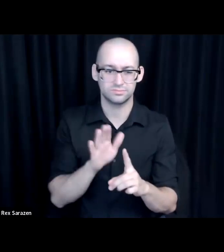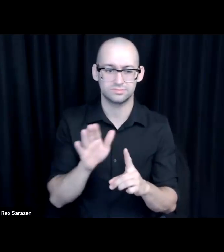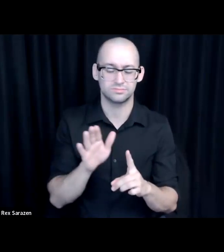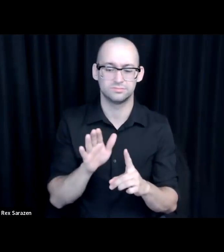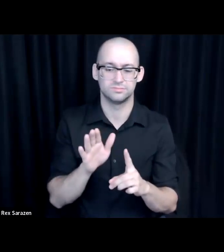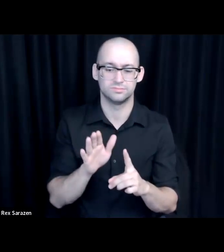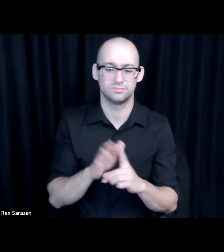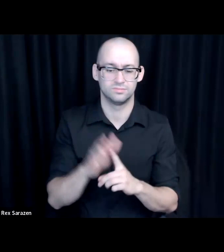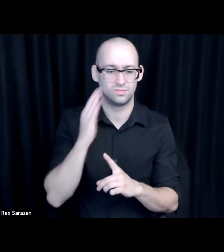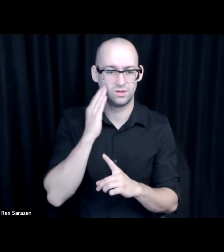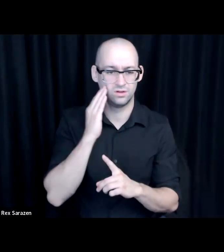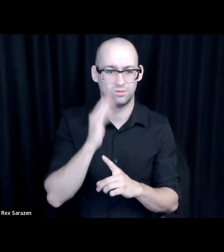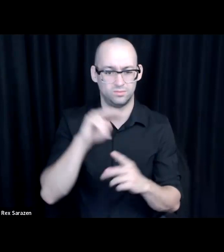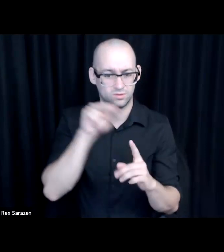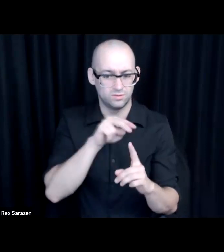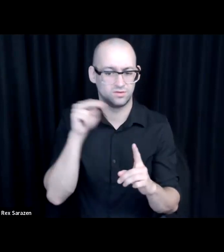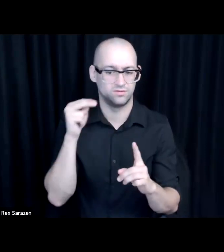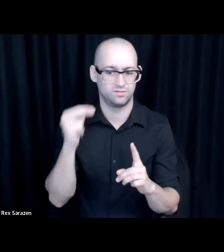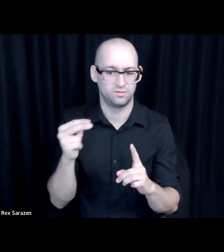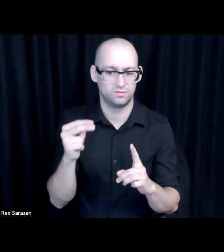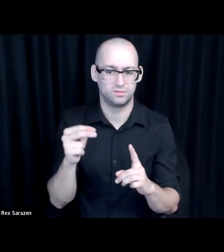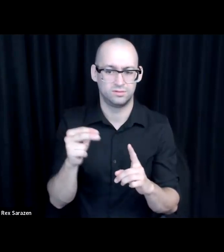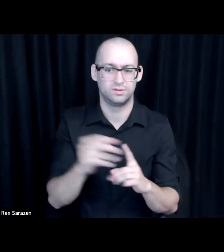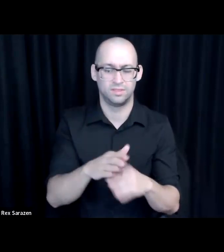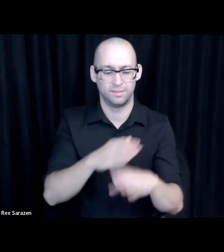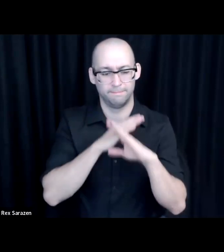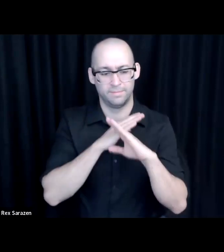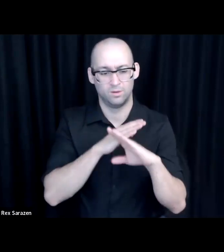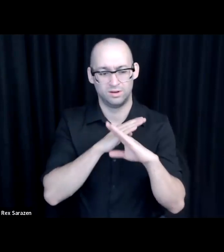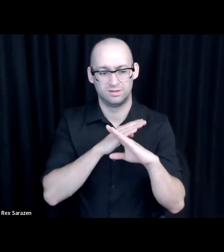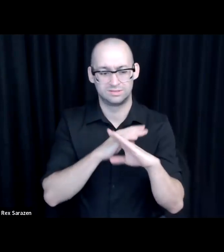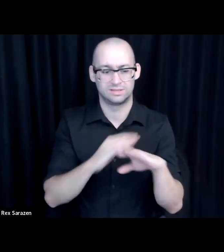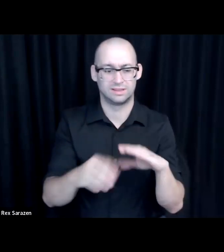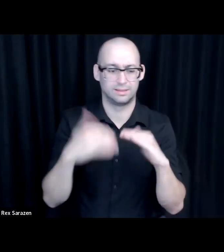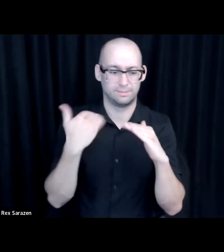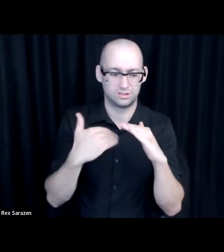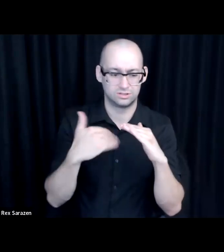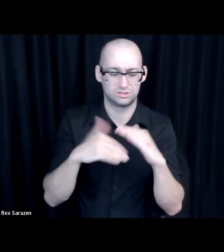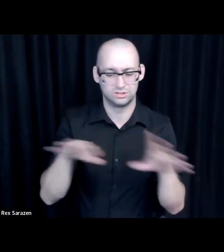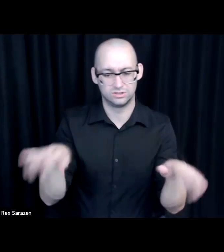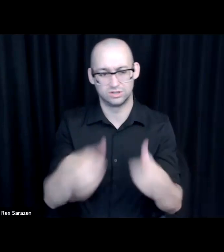you know perspective, you know the barriers, the constraints, the challenges, and how you